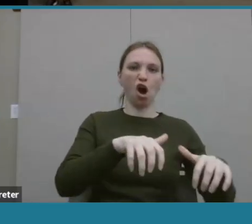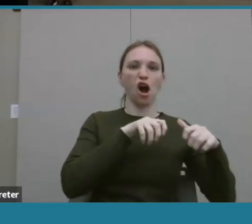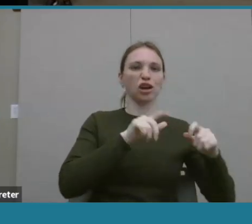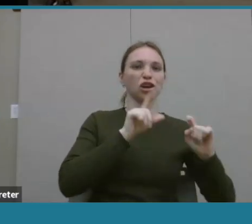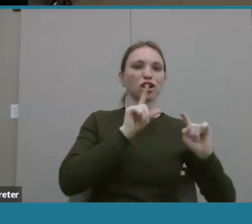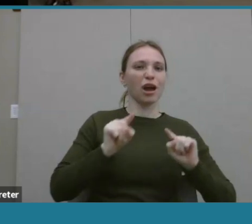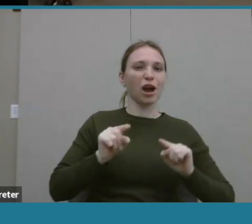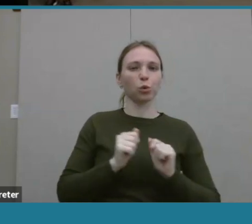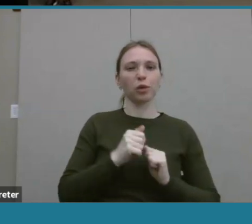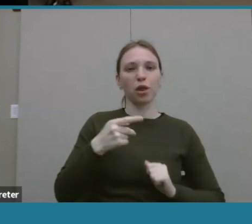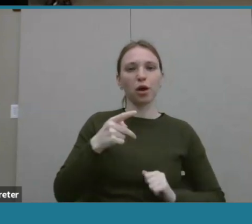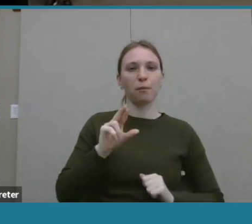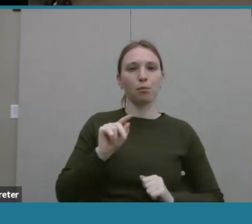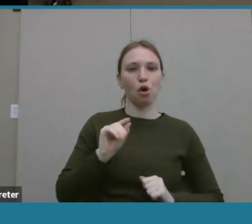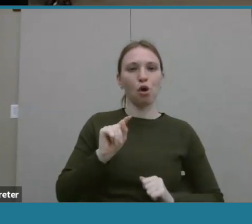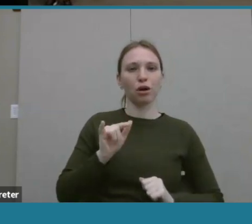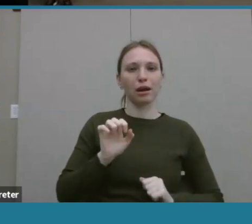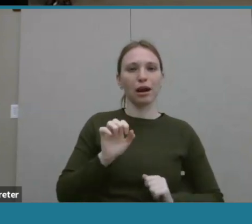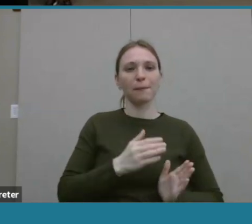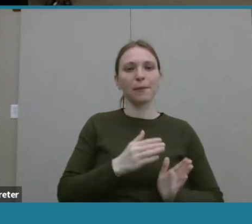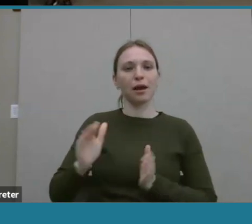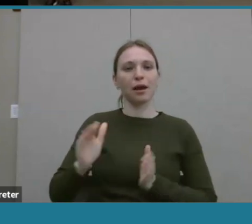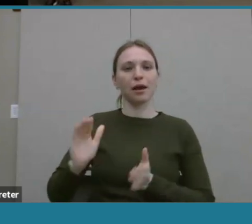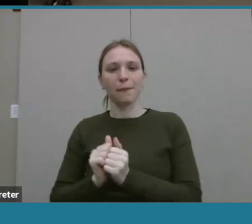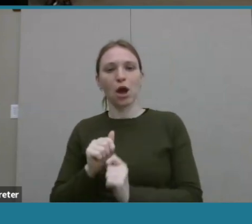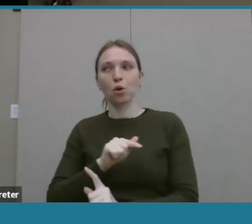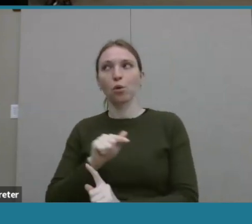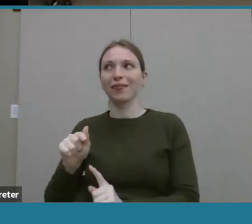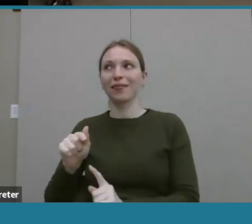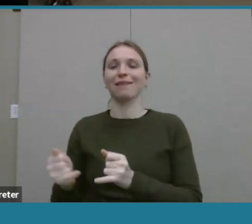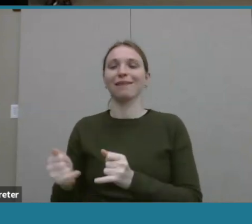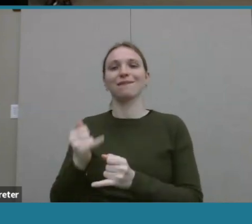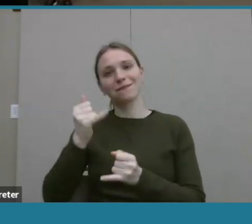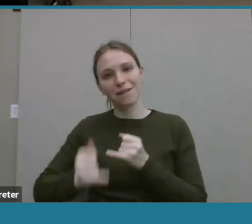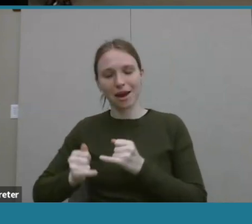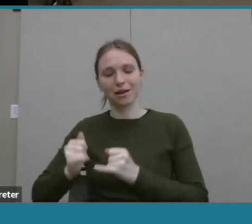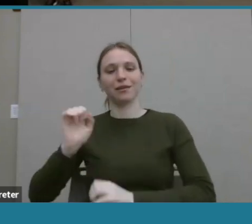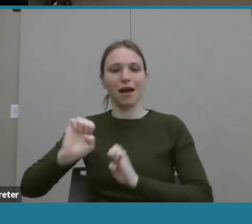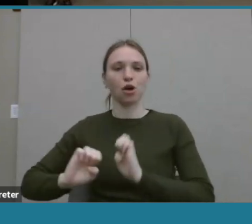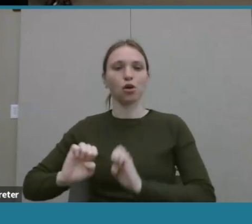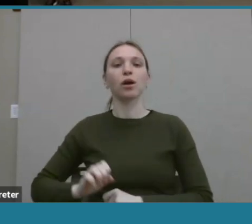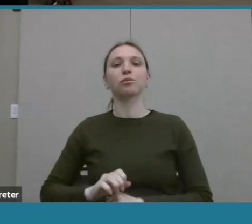We did not segment it in terms of like different disability identities, partly